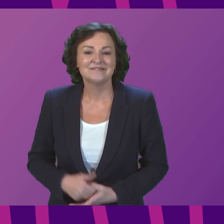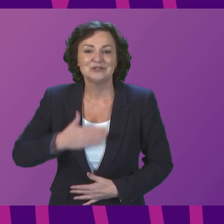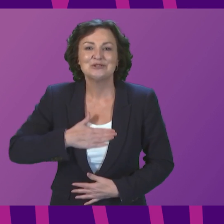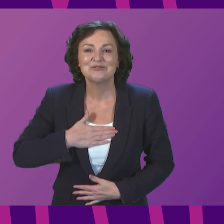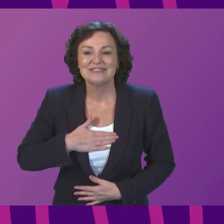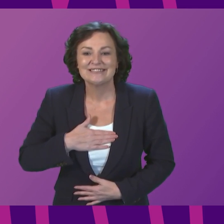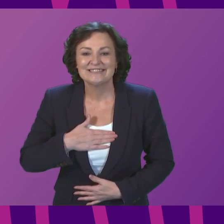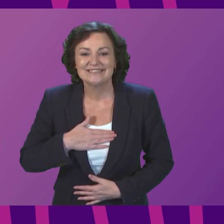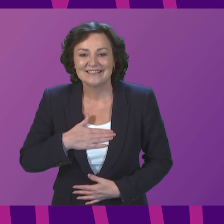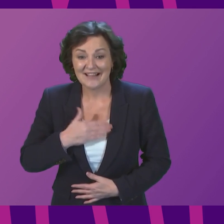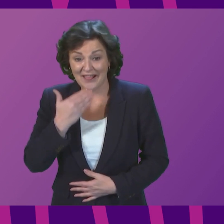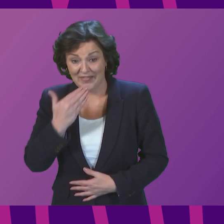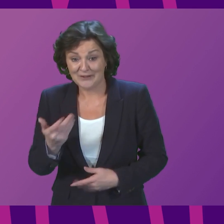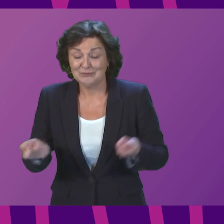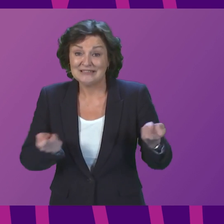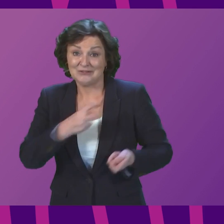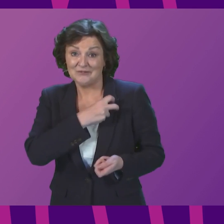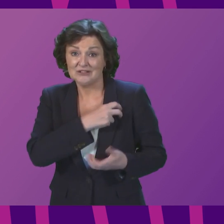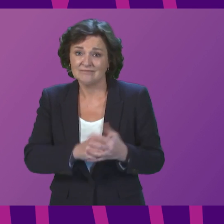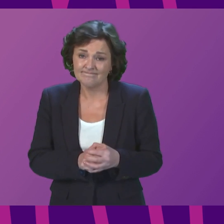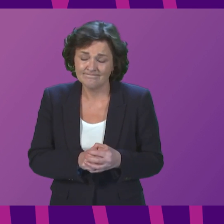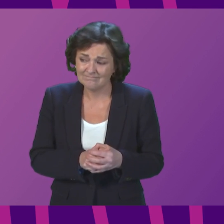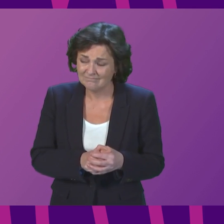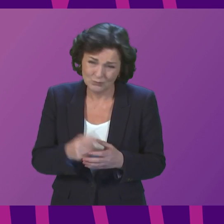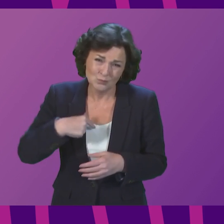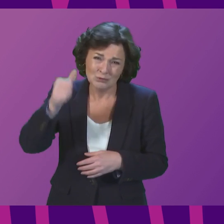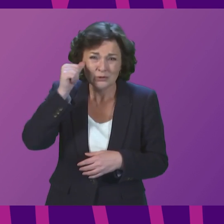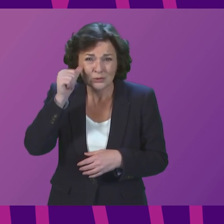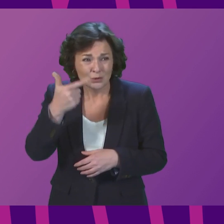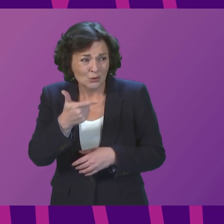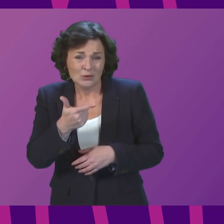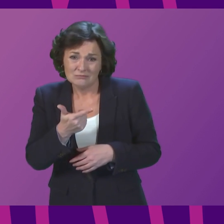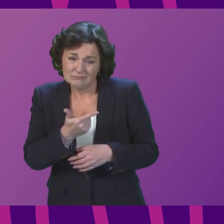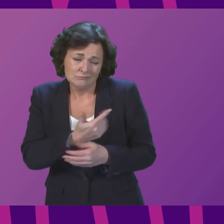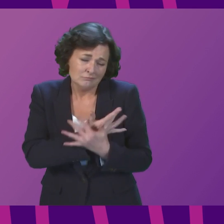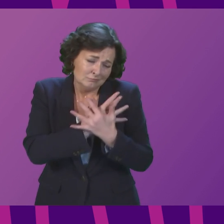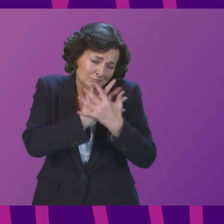update the member accordingly. Despite the pain and suffering that we know has been felt by many who have had surgical